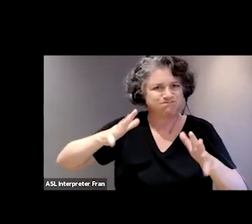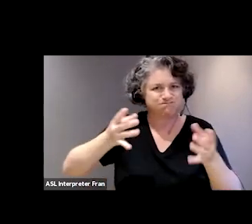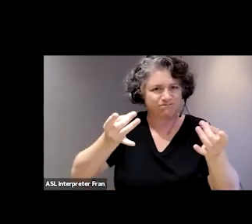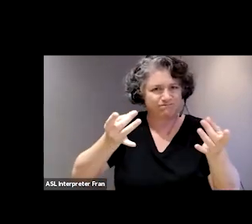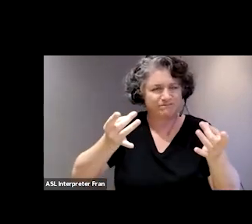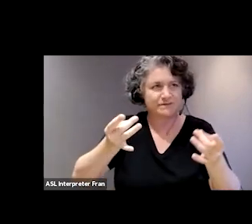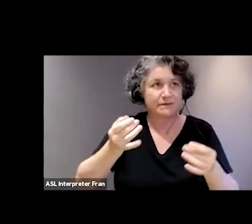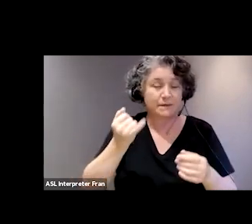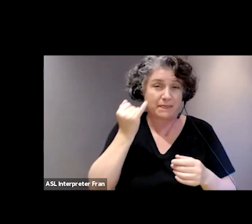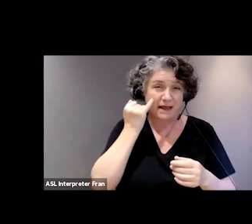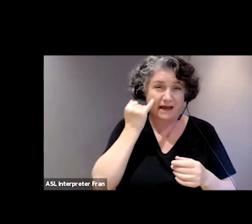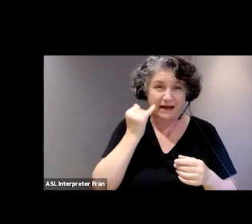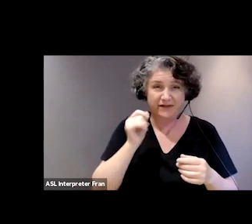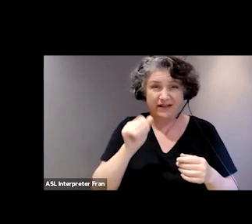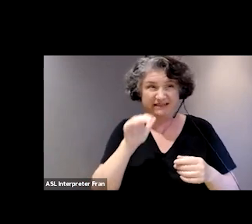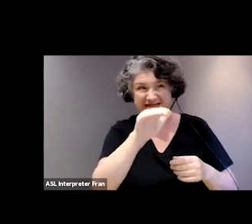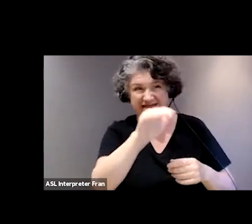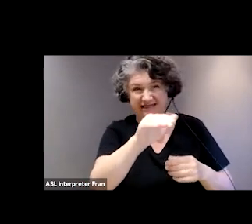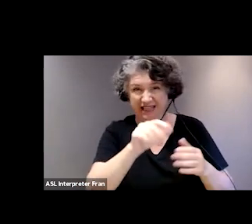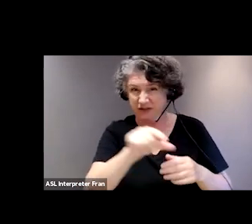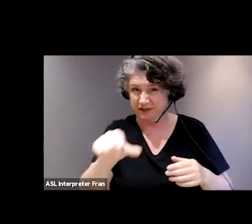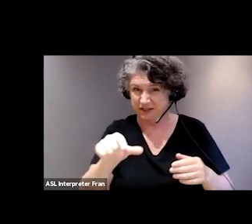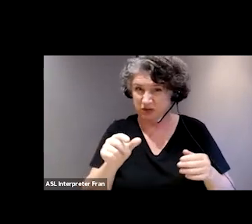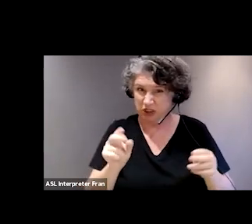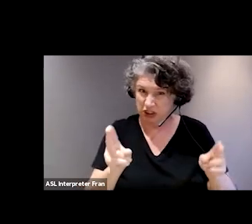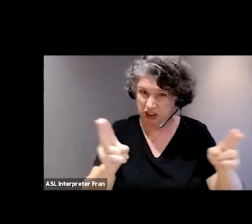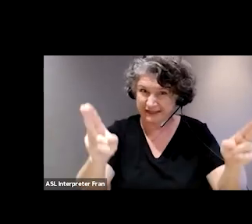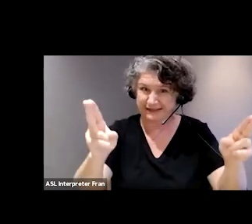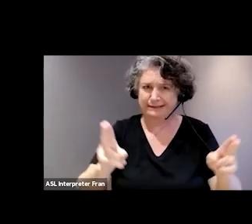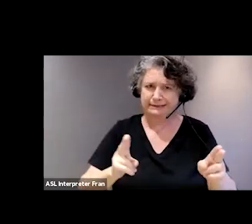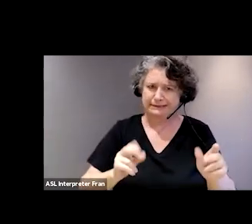but in real fact they actually